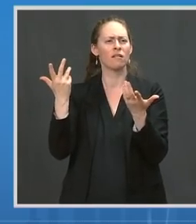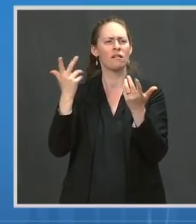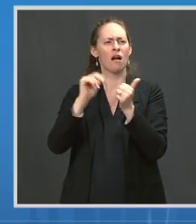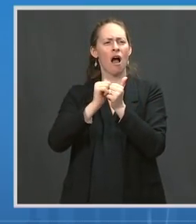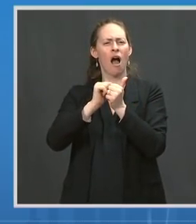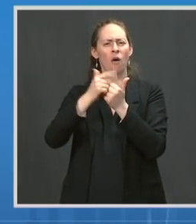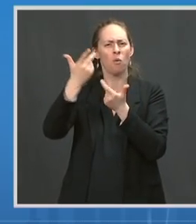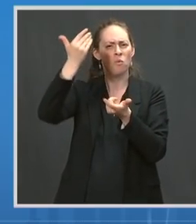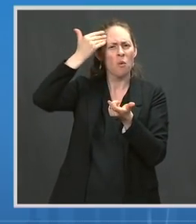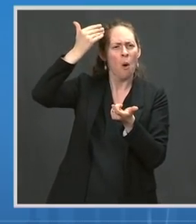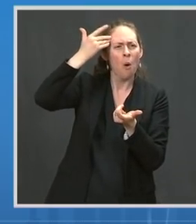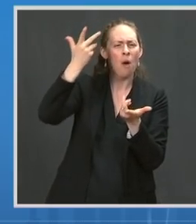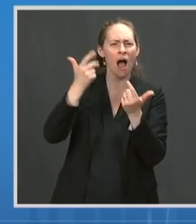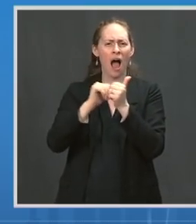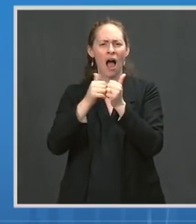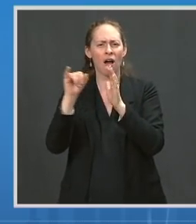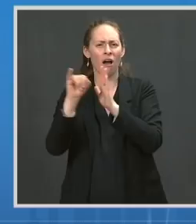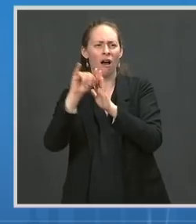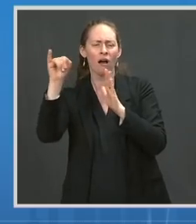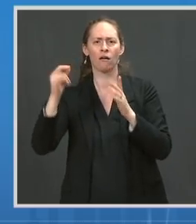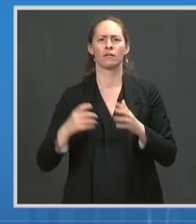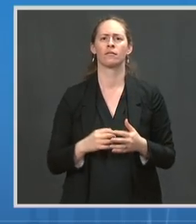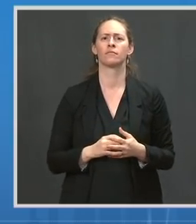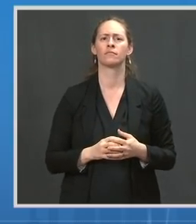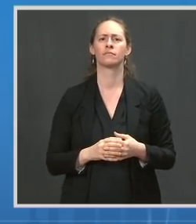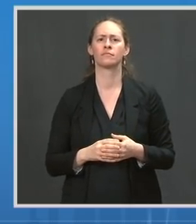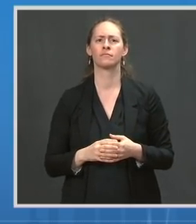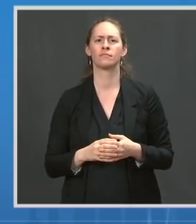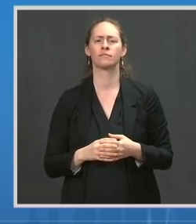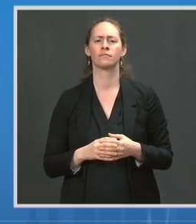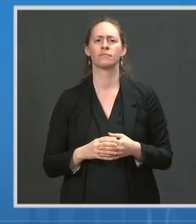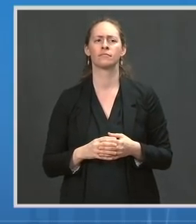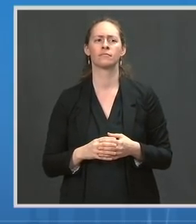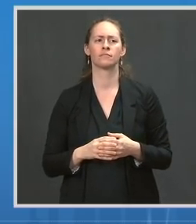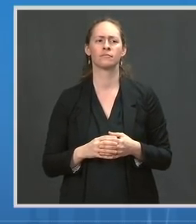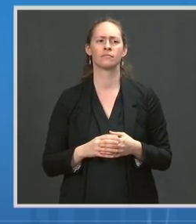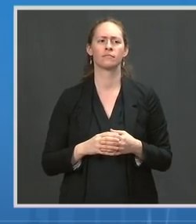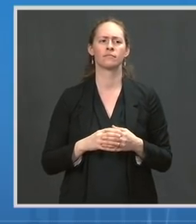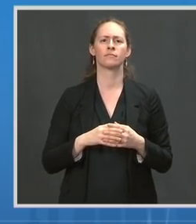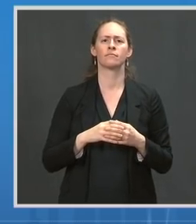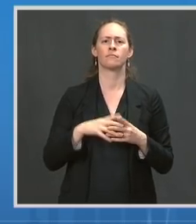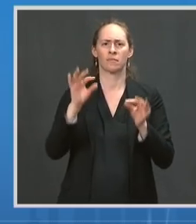This is the information here. Contact the Combat COVID Monoclonal Antibodies Call Center